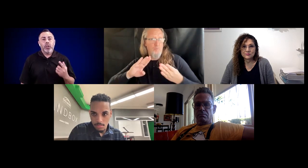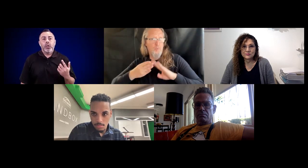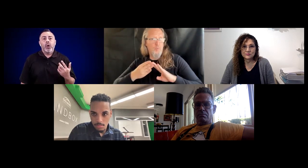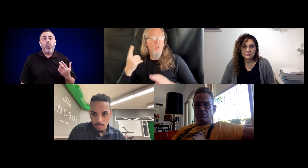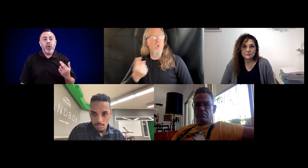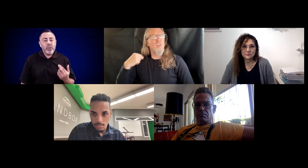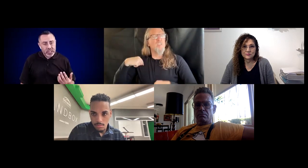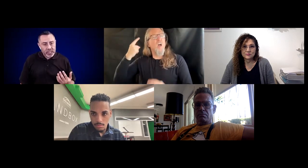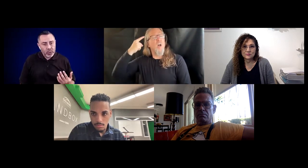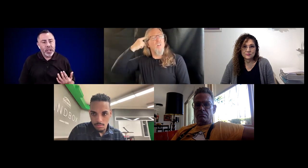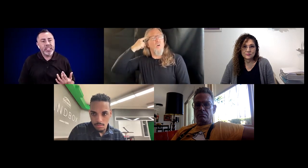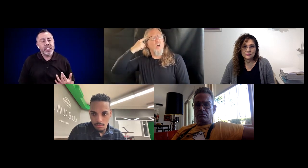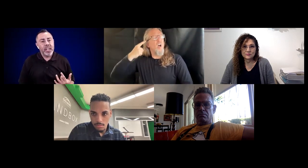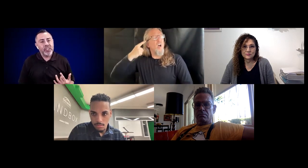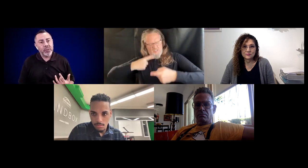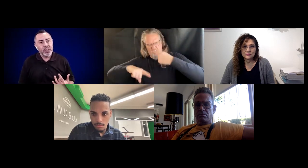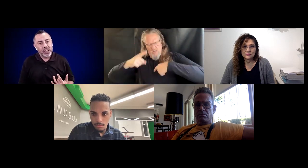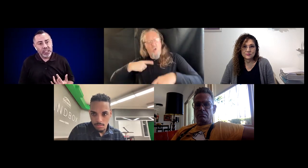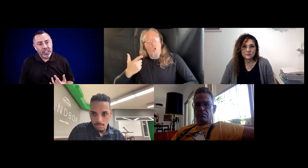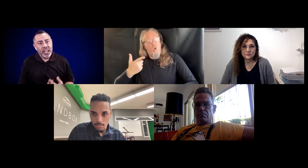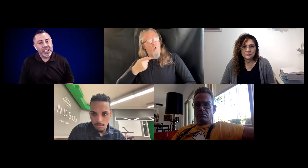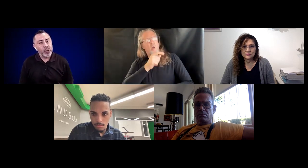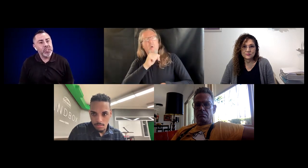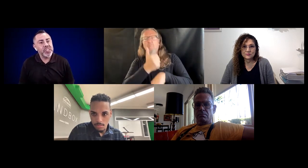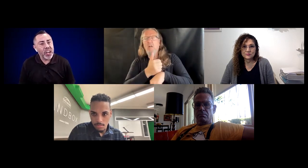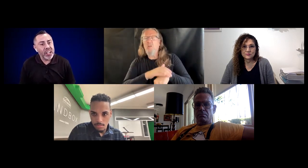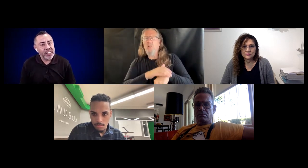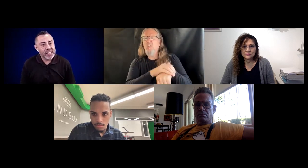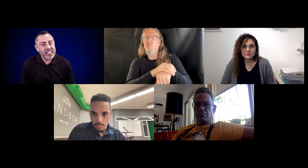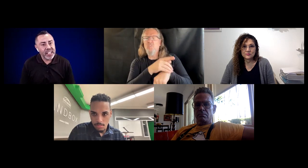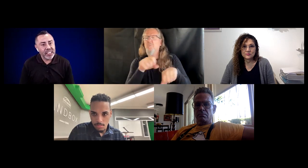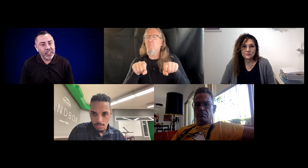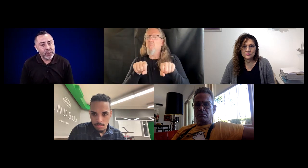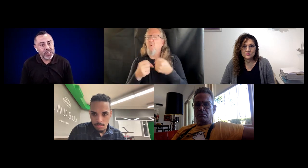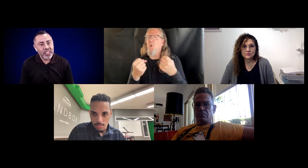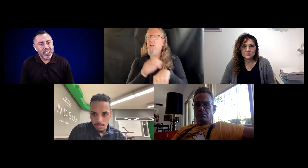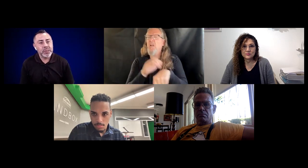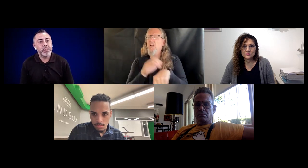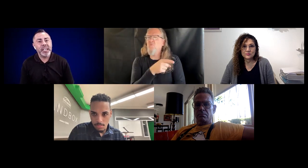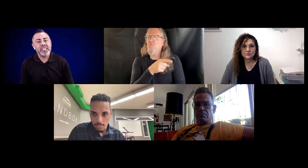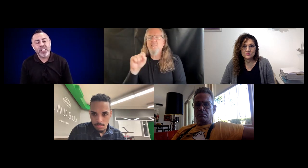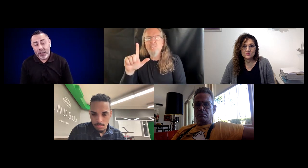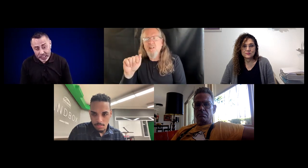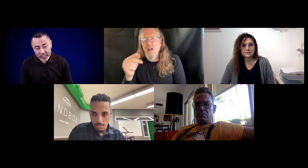One reason why the deaf community has always thought that sign language is based off English and considered it a slang or broken English. Right, that stigma has always been inherent